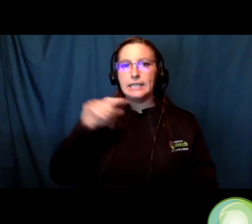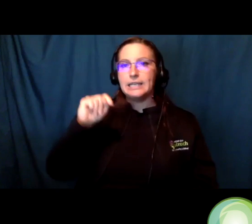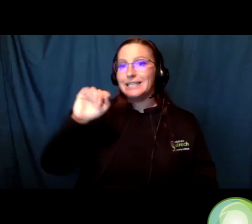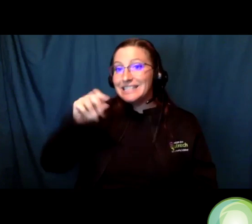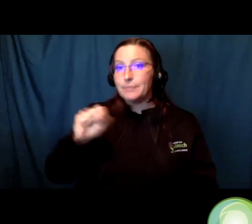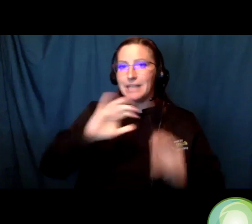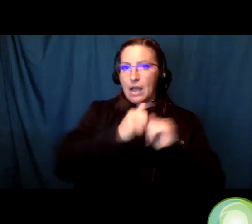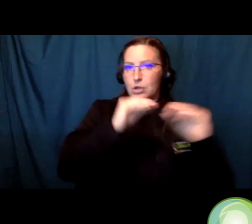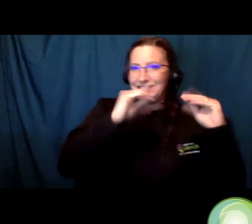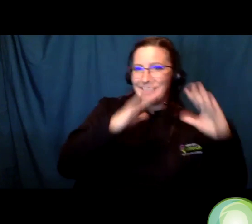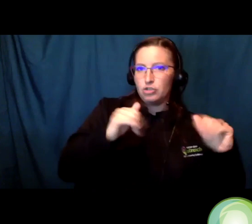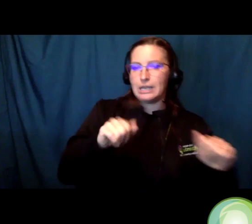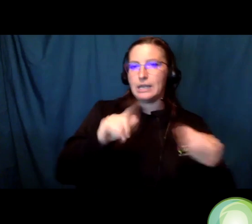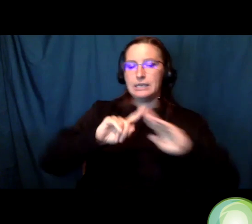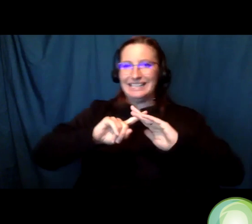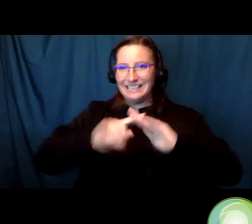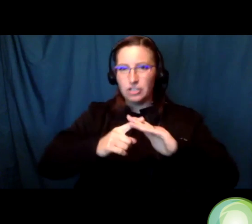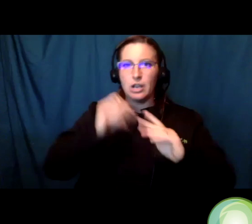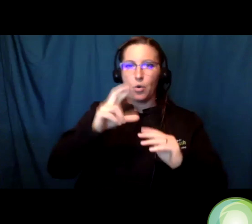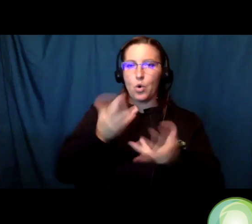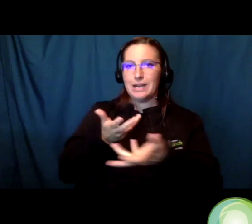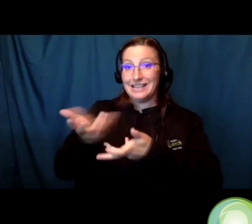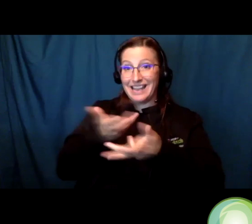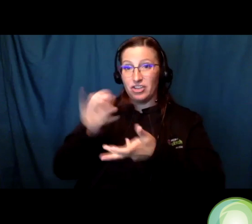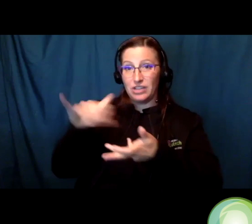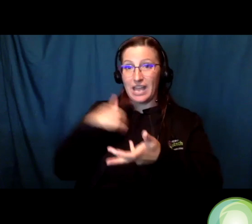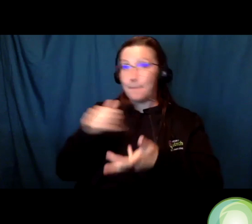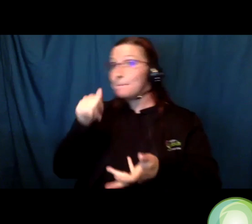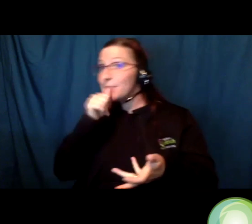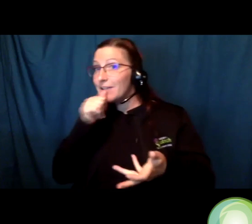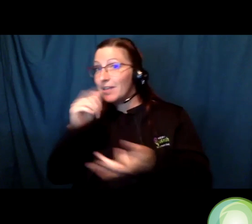initiate or engage a private therapy